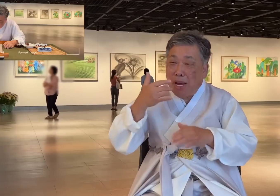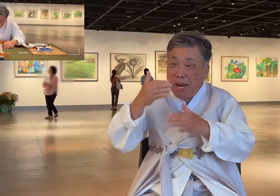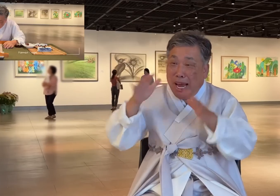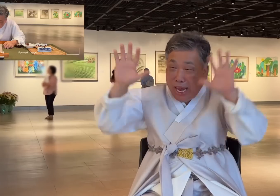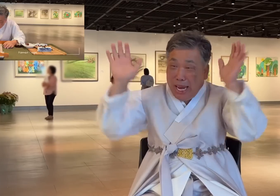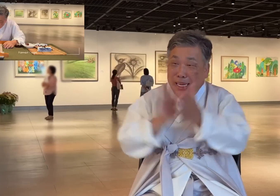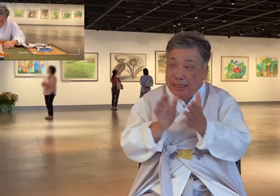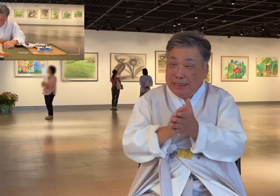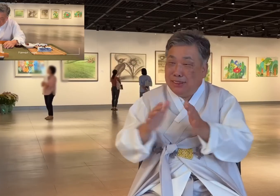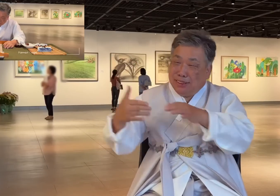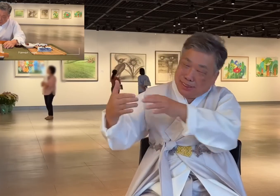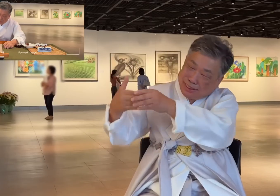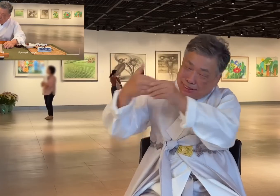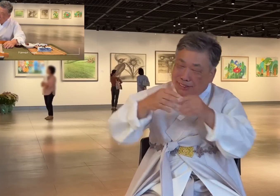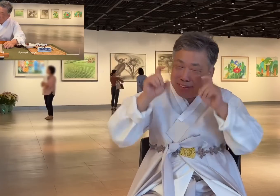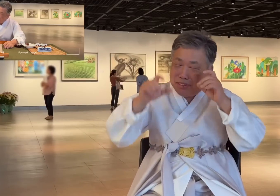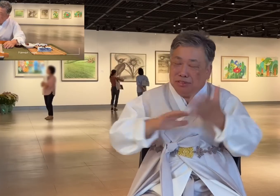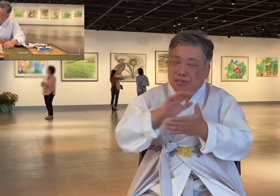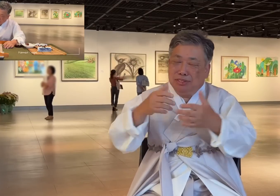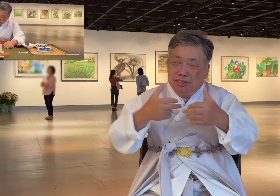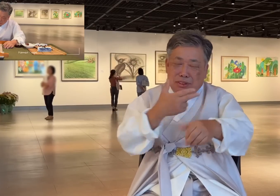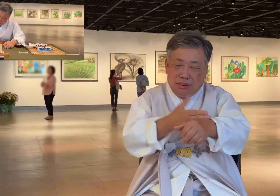The whole family celebrated this special moment together by taking pictures and